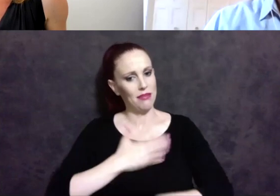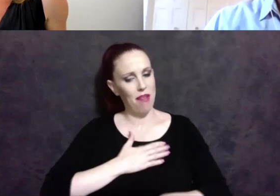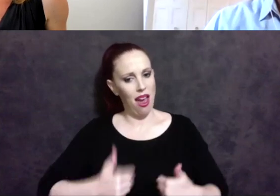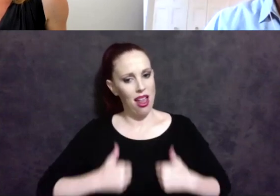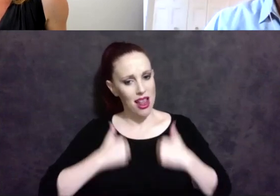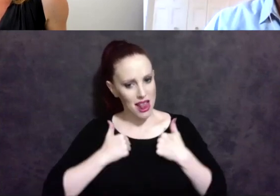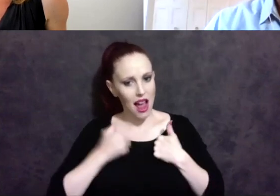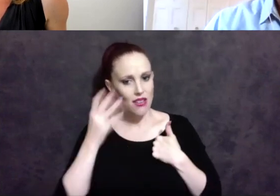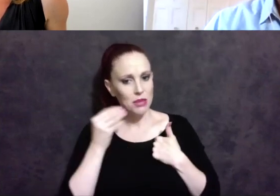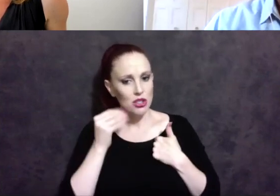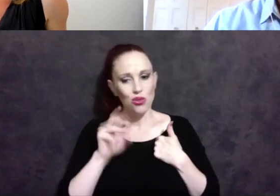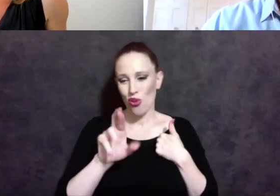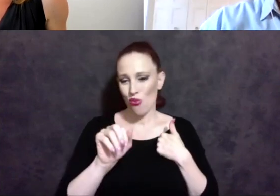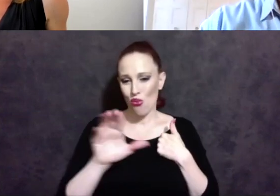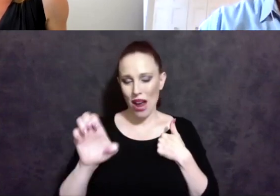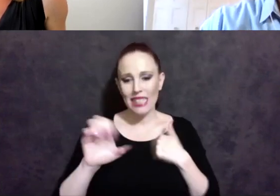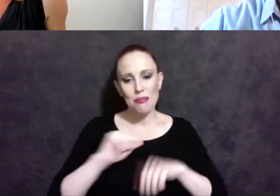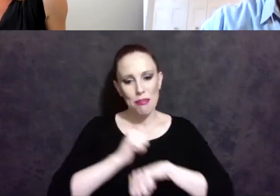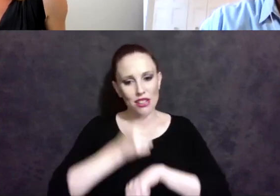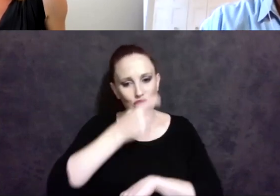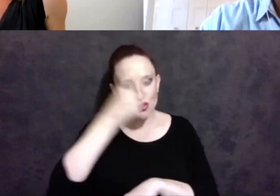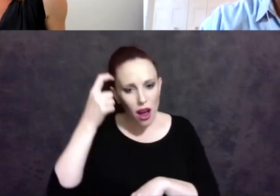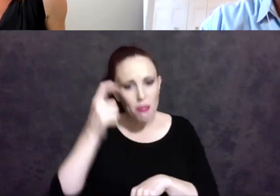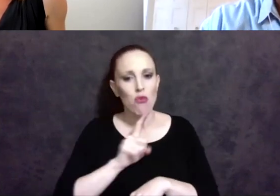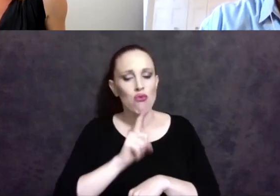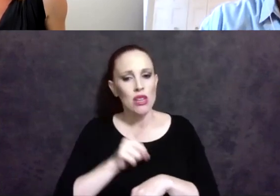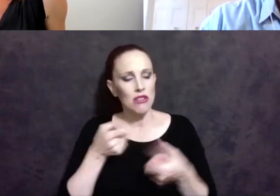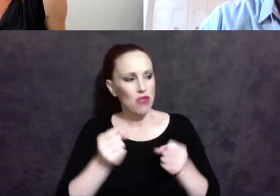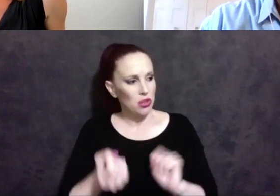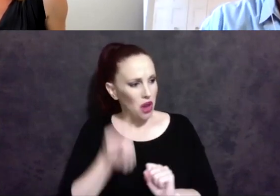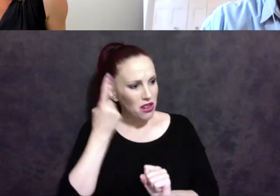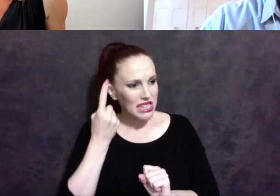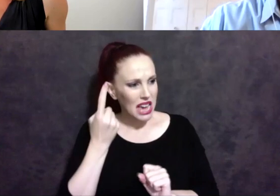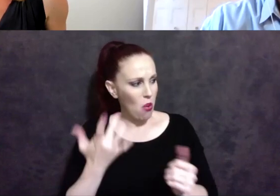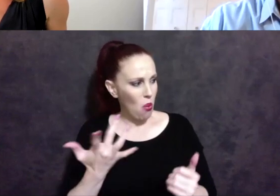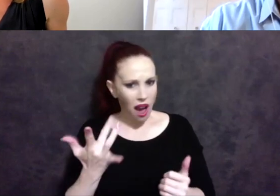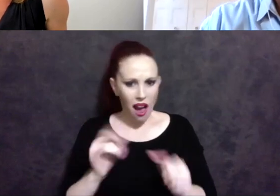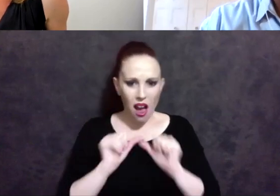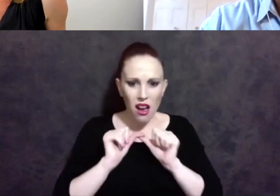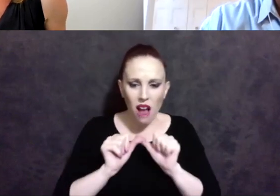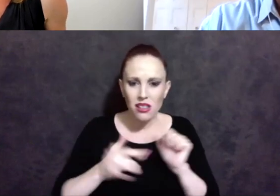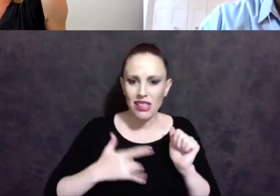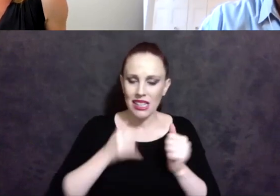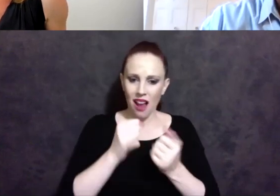trauma and trying to understand why I constantly felt unsafe in predominantly white environments